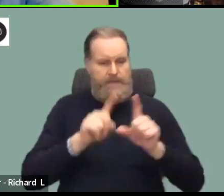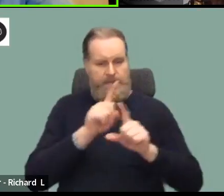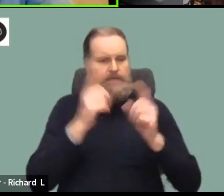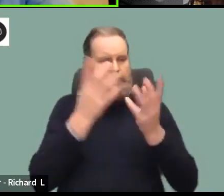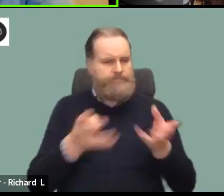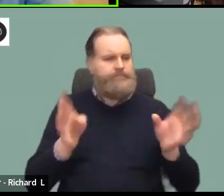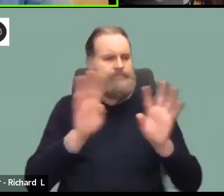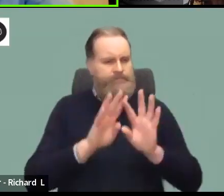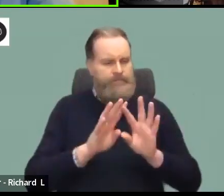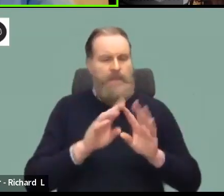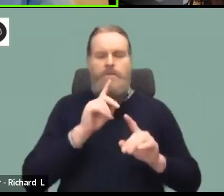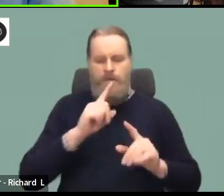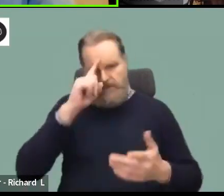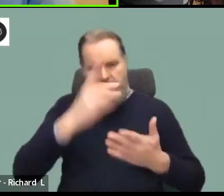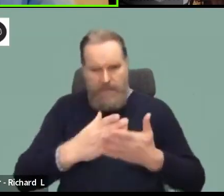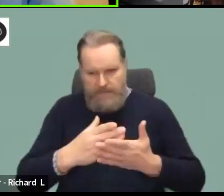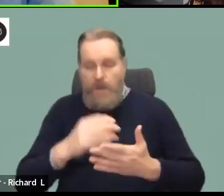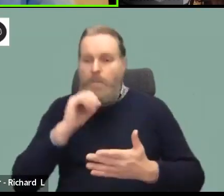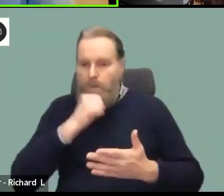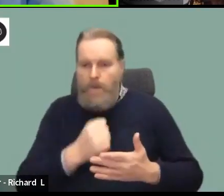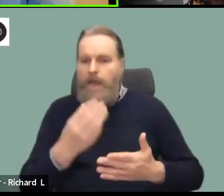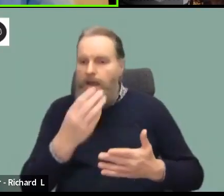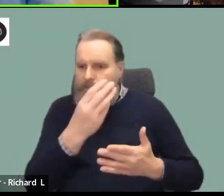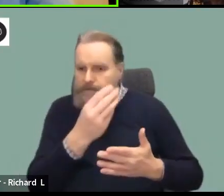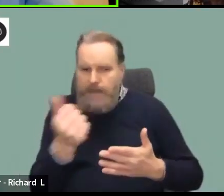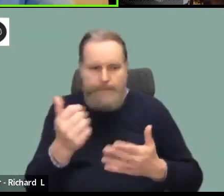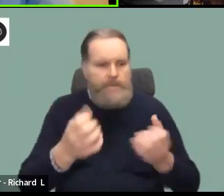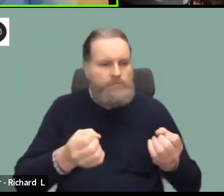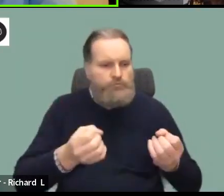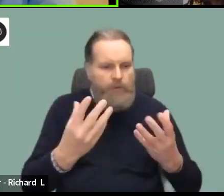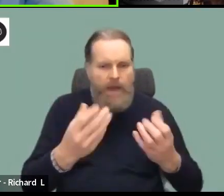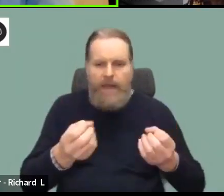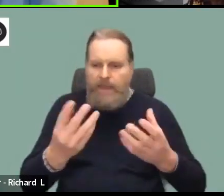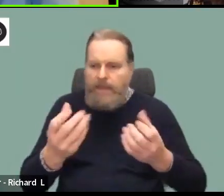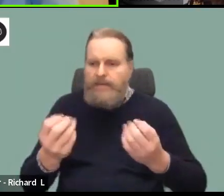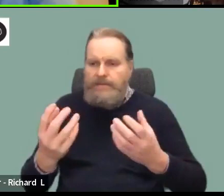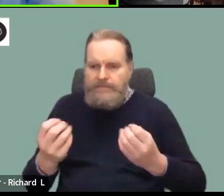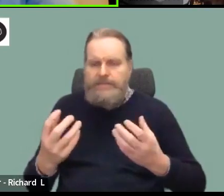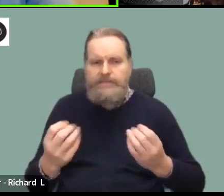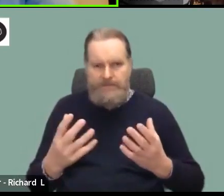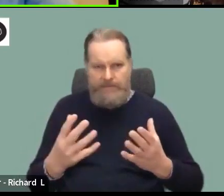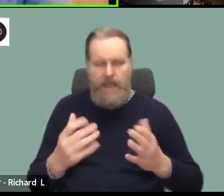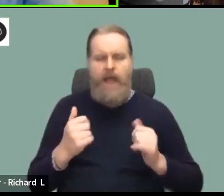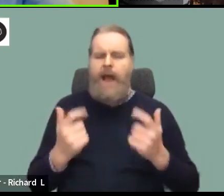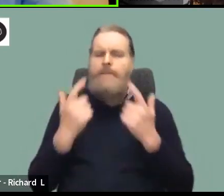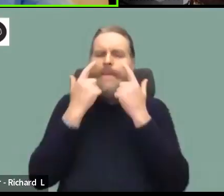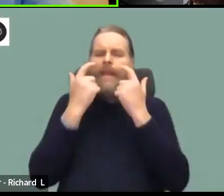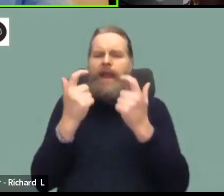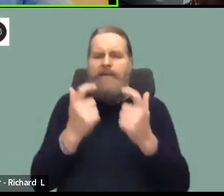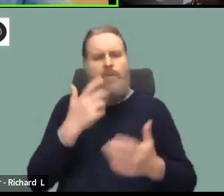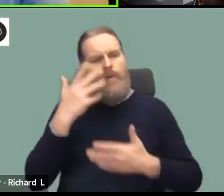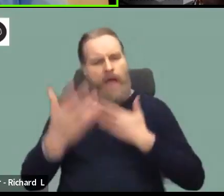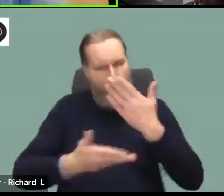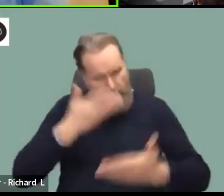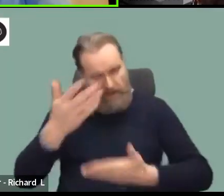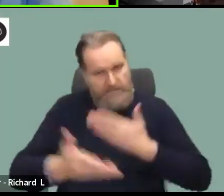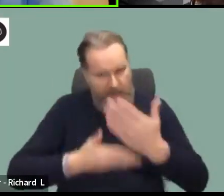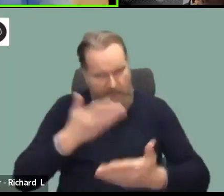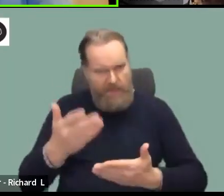that felt that what we now need to do was to call. ll an initial wave of ll an initial wave of strike option and I'm using these words carefully because I've seen a lot of the questions that have been submitted front and I think there was some